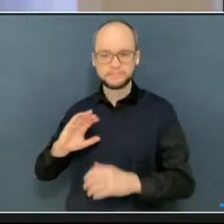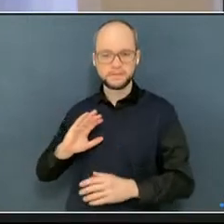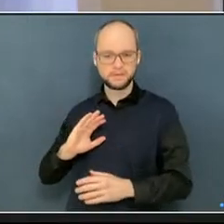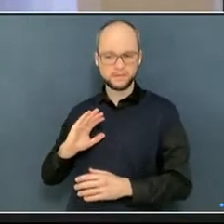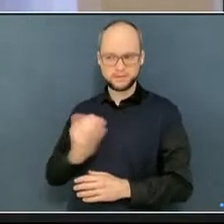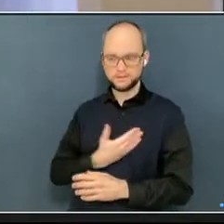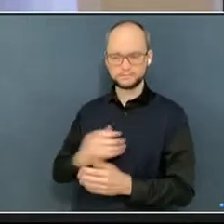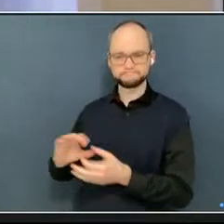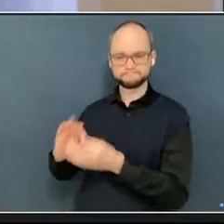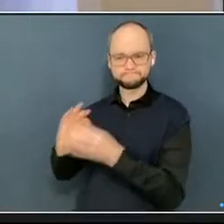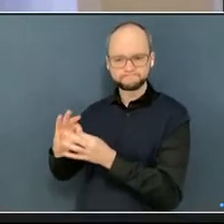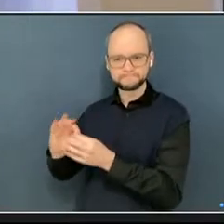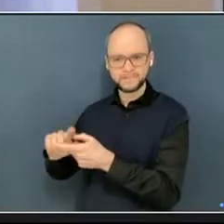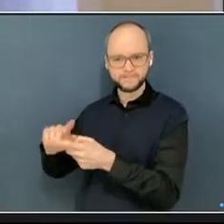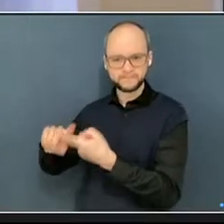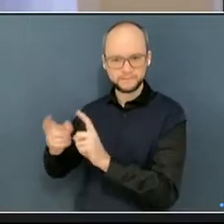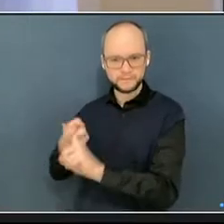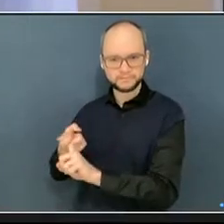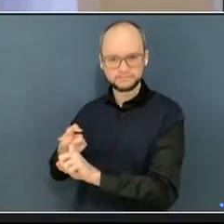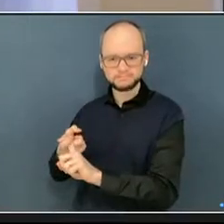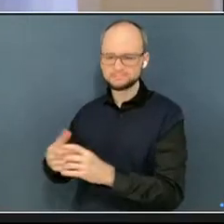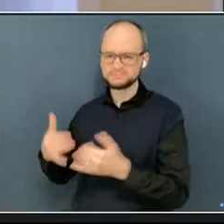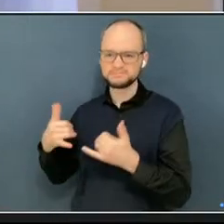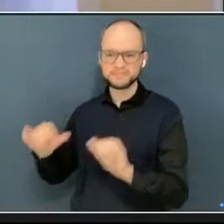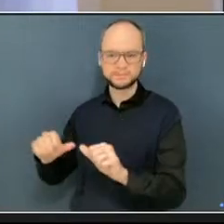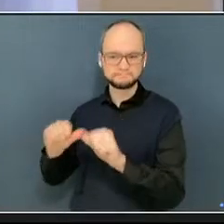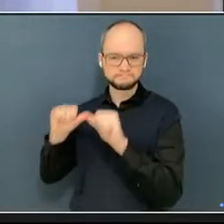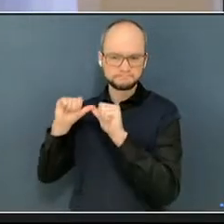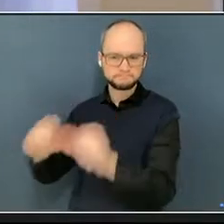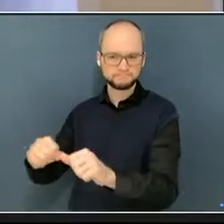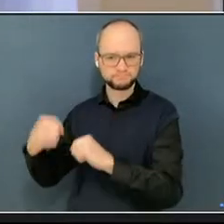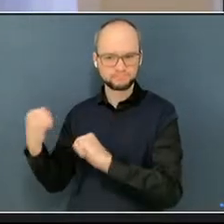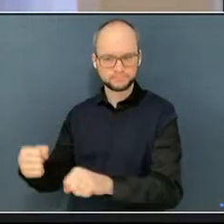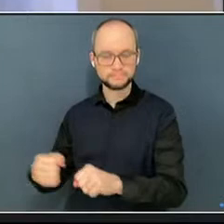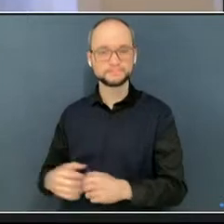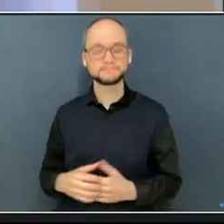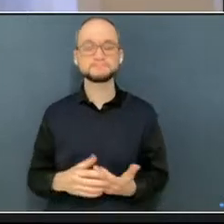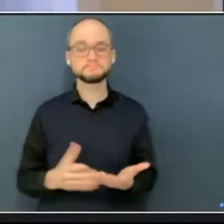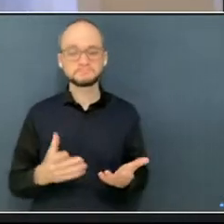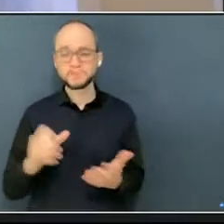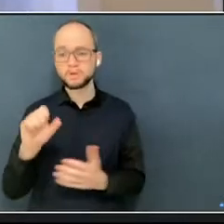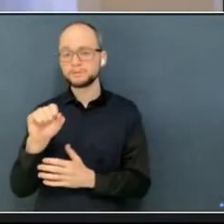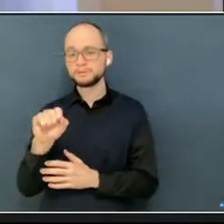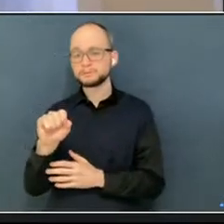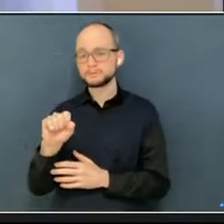It seemed like I was getting settled in as a farmer on Staten Island. Or so it seemed.